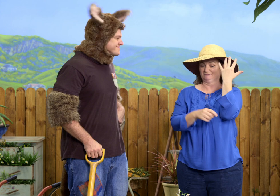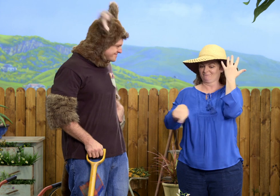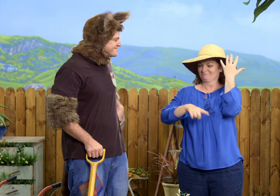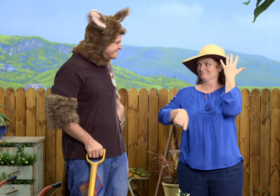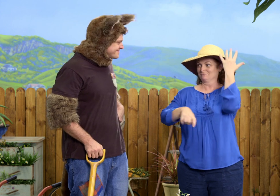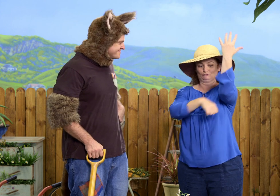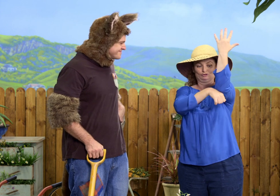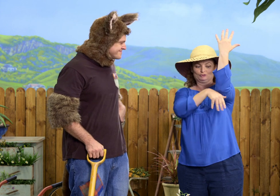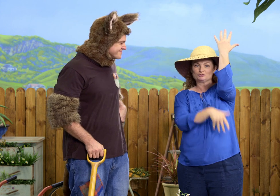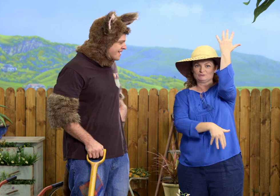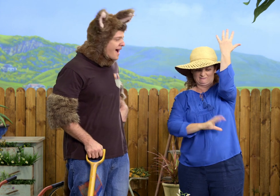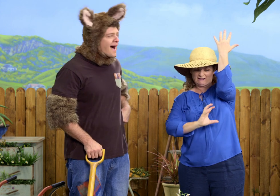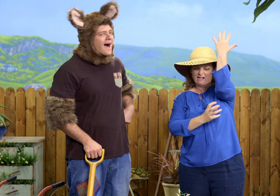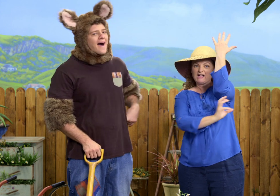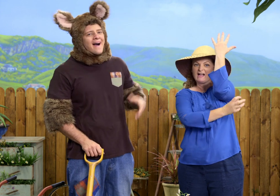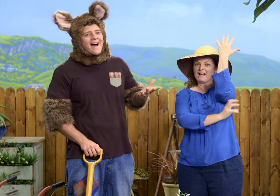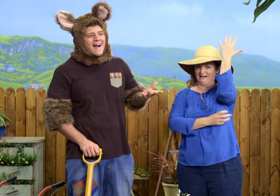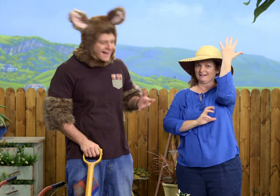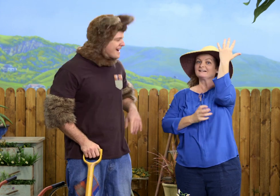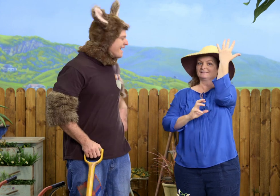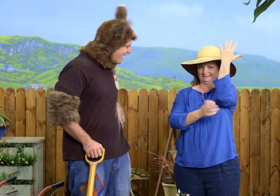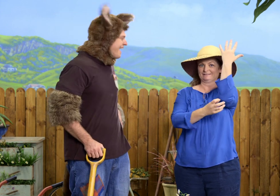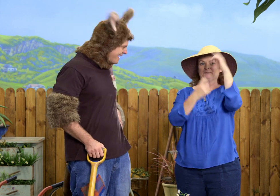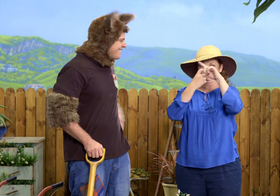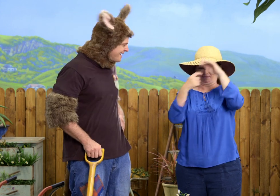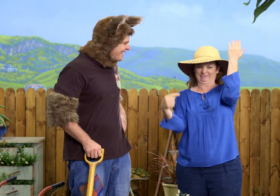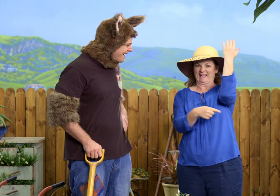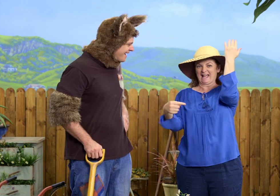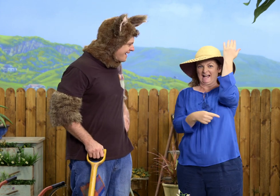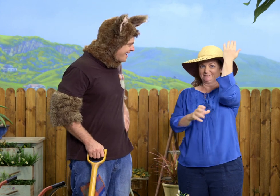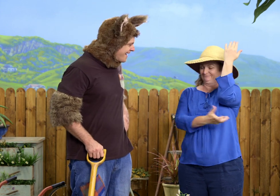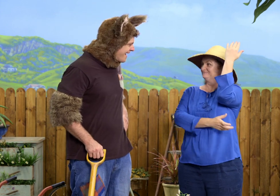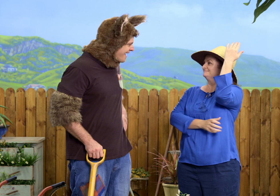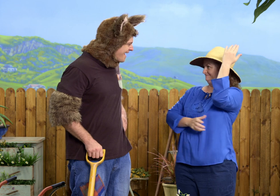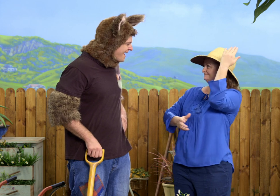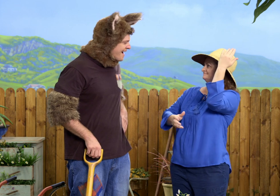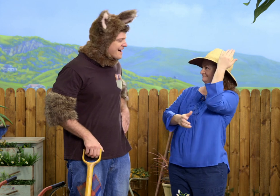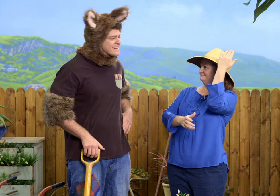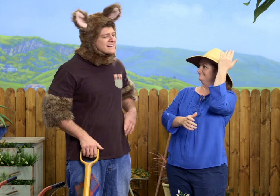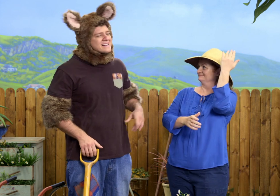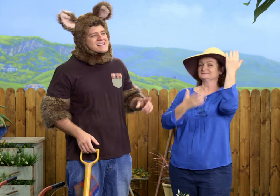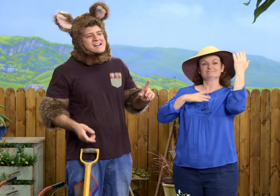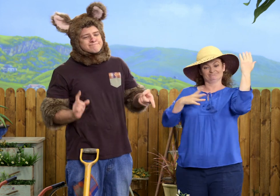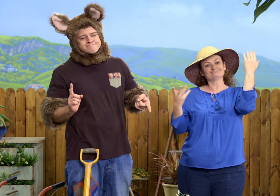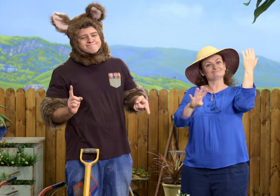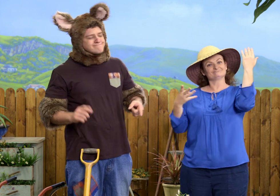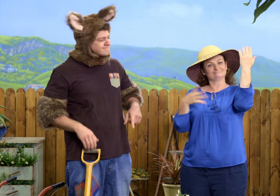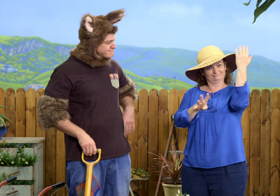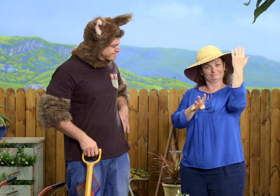These vegetables grow below the ground and are part of the root system. Ah, I get it!